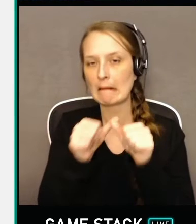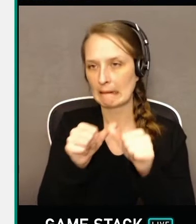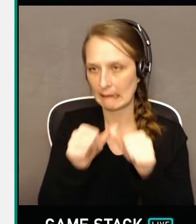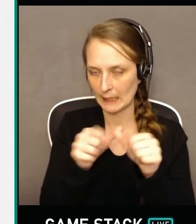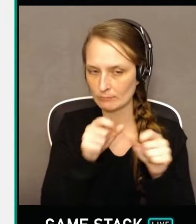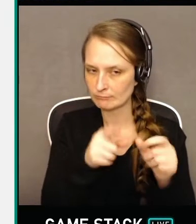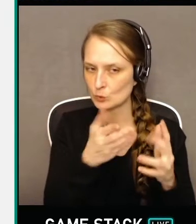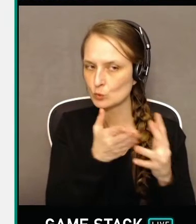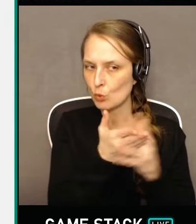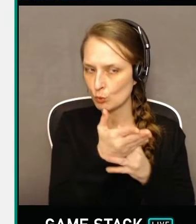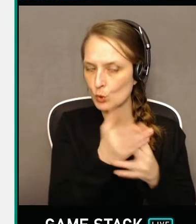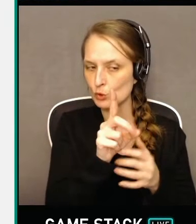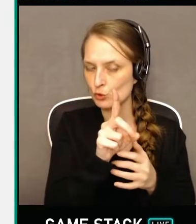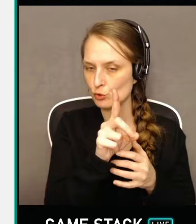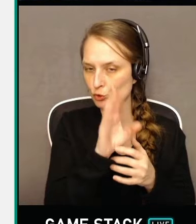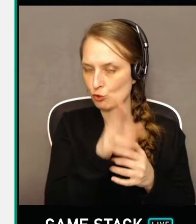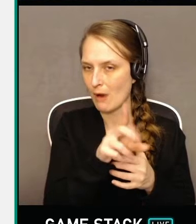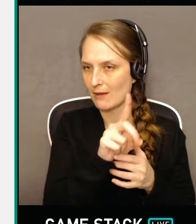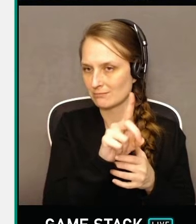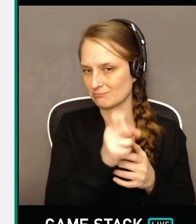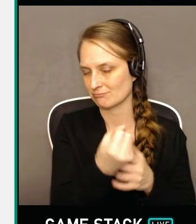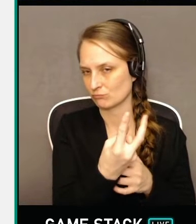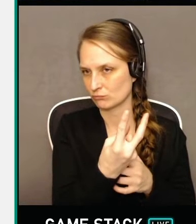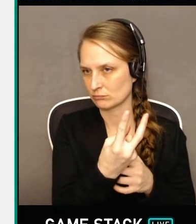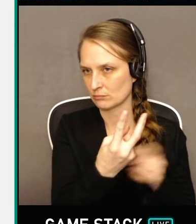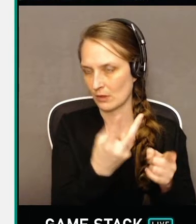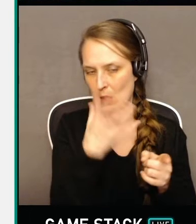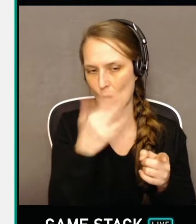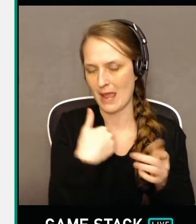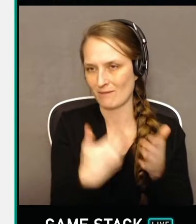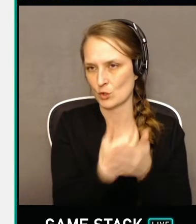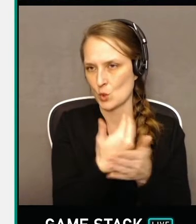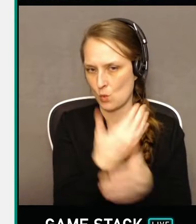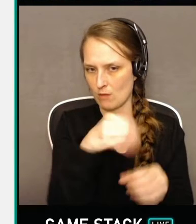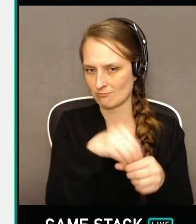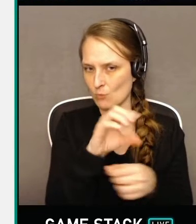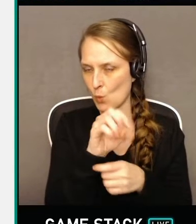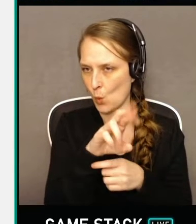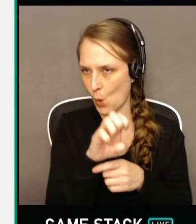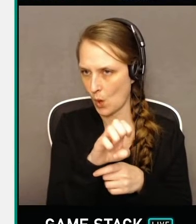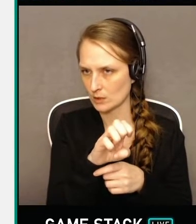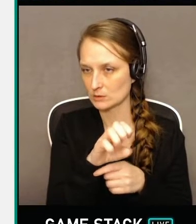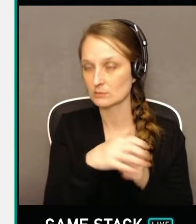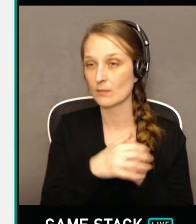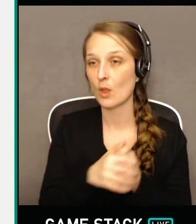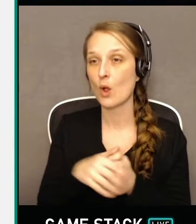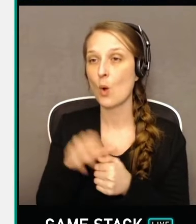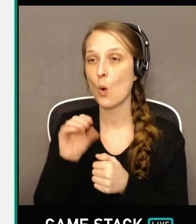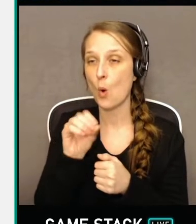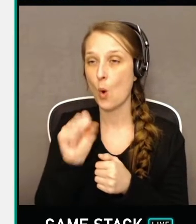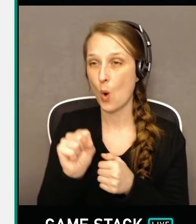which means that newer OSes will have nearly D3D12 cores. When an OS has a more recent D3D12 core than